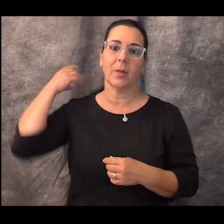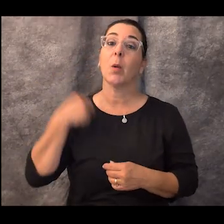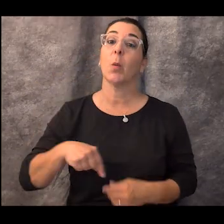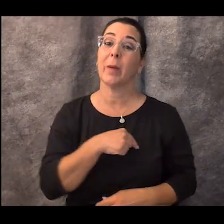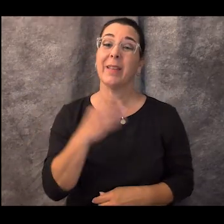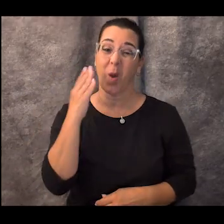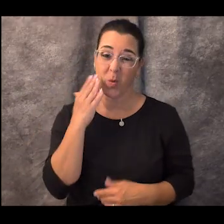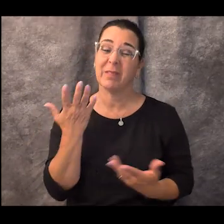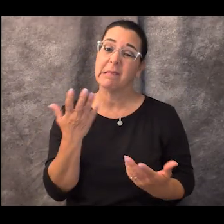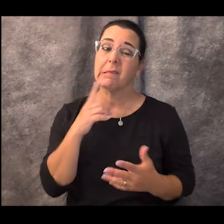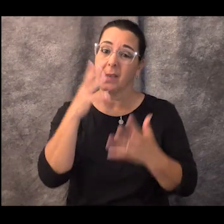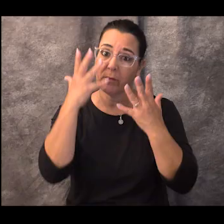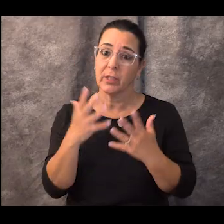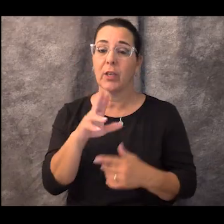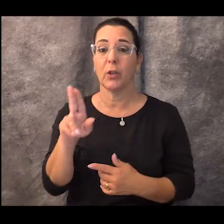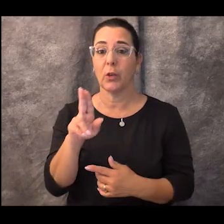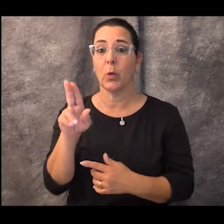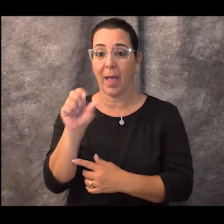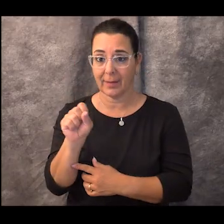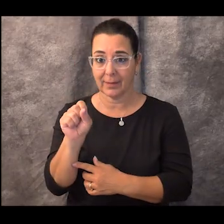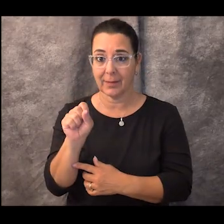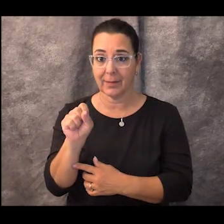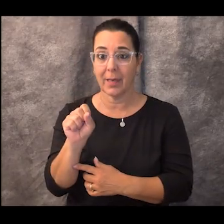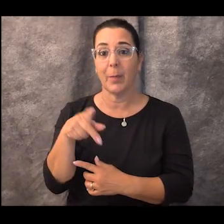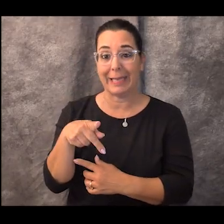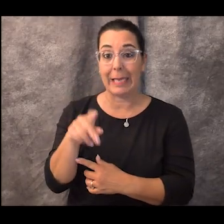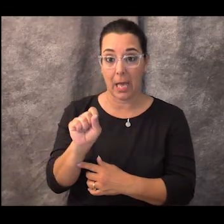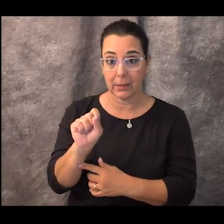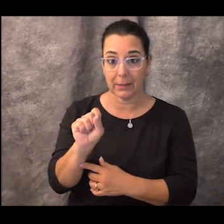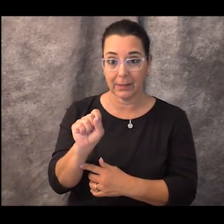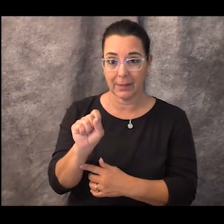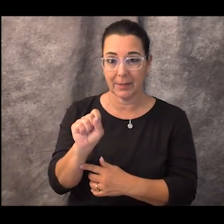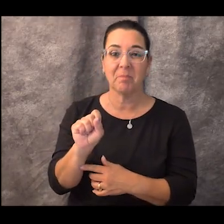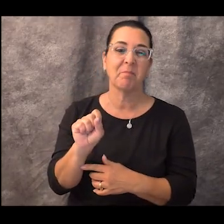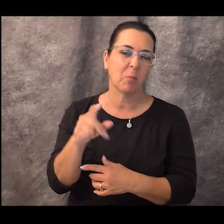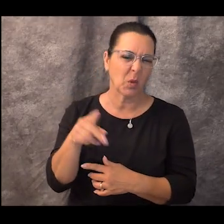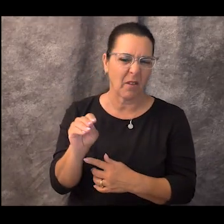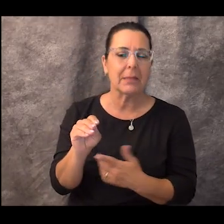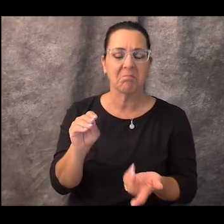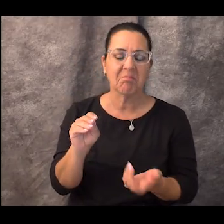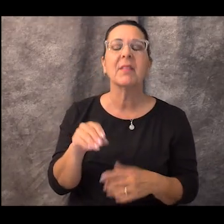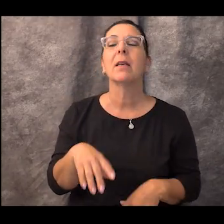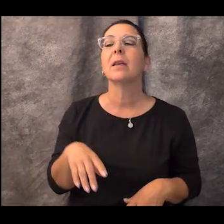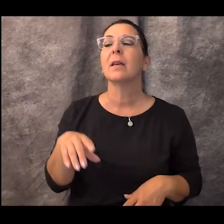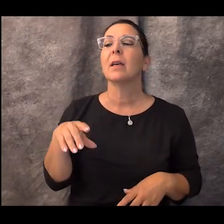Unfortunately, the United States Postal Services is in trouble, right? They've talked about being low on operating funds.